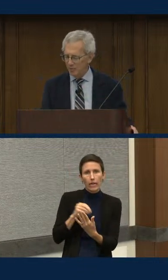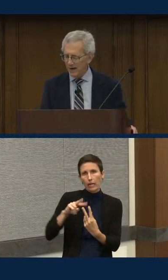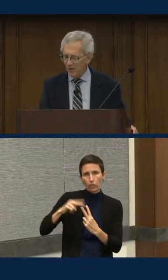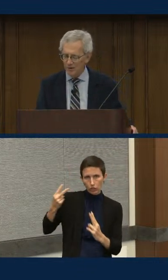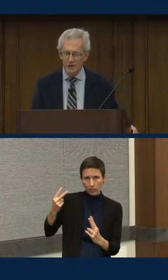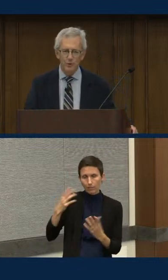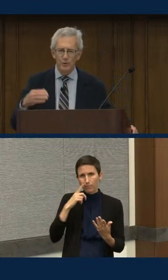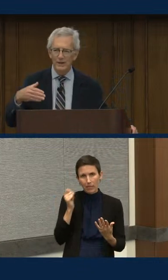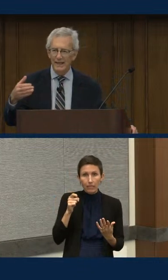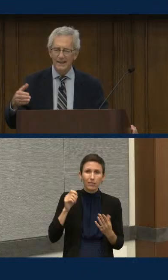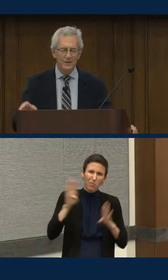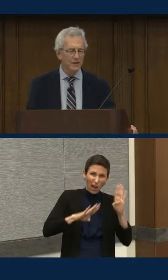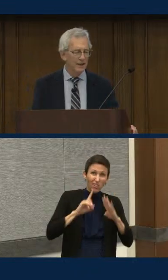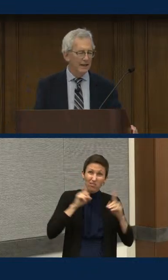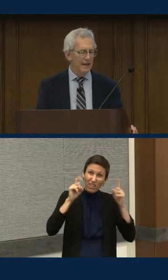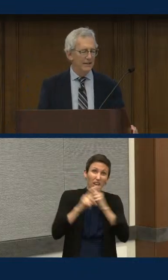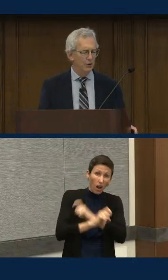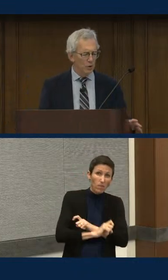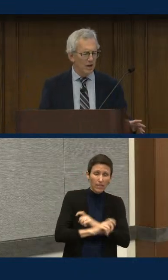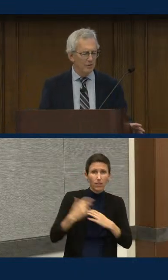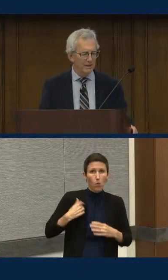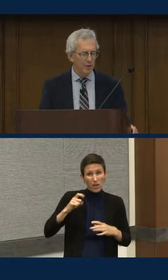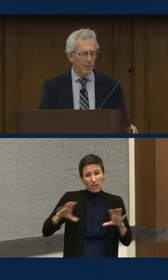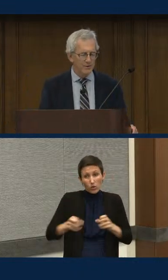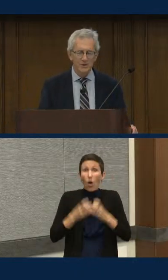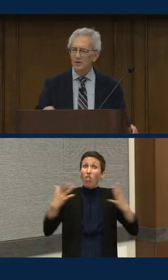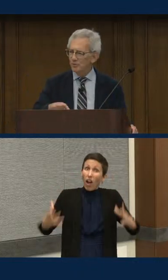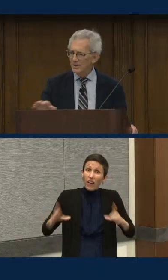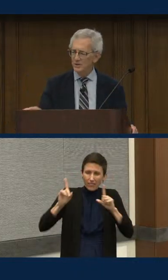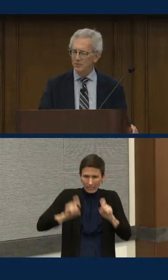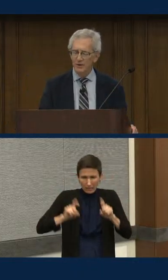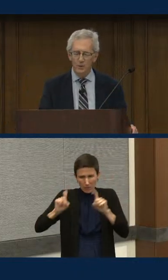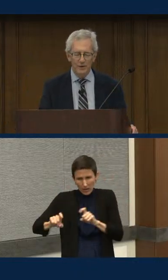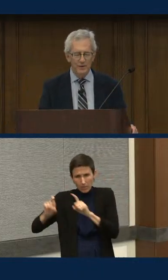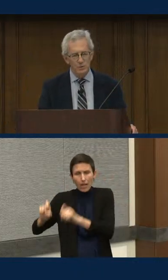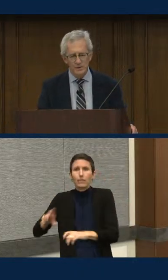We really had to do a lot of experiments to convince the